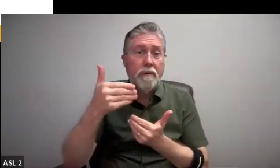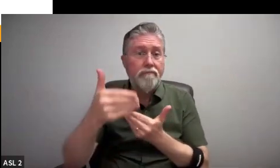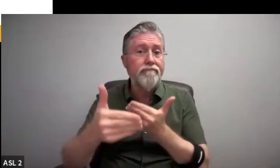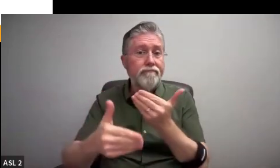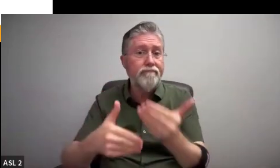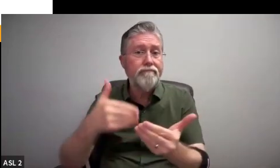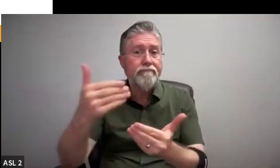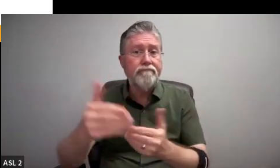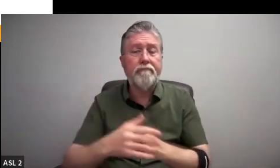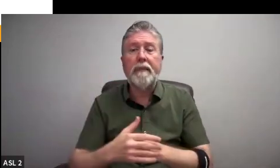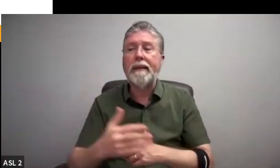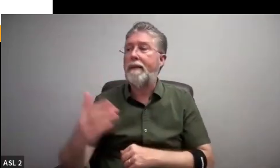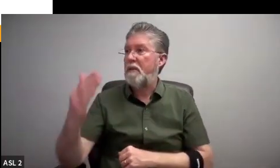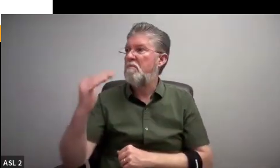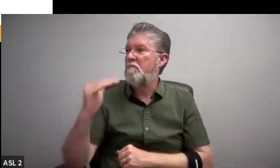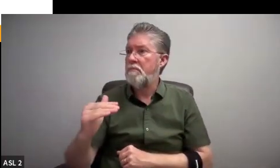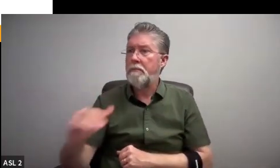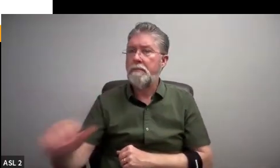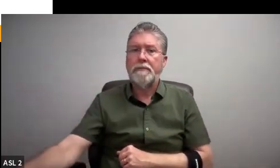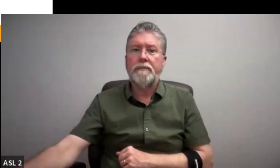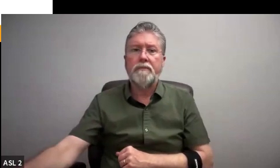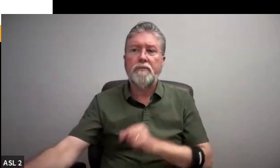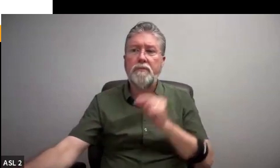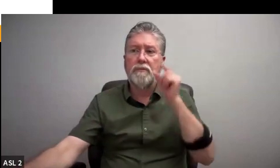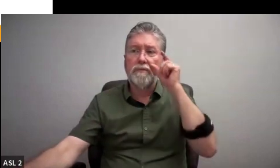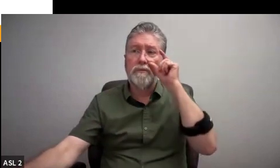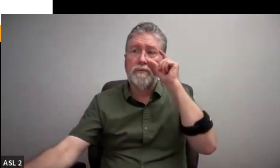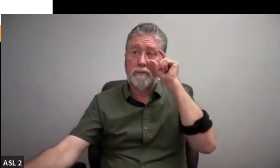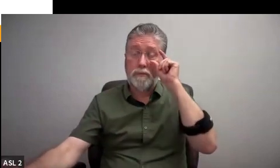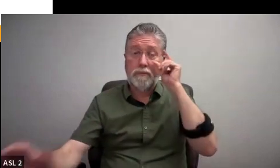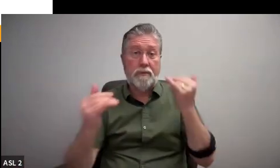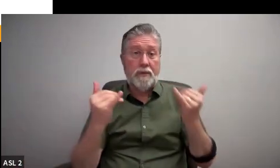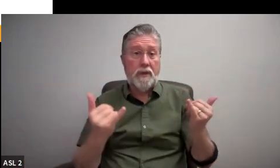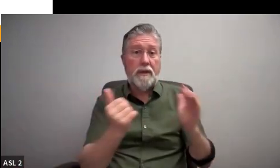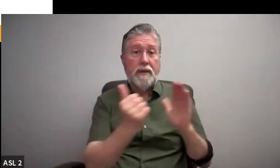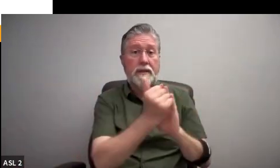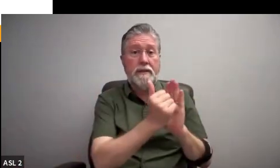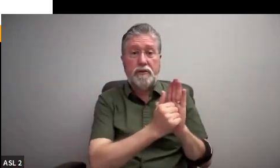let's go to the next slide and we'll take a look at the agenda we're going to be using for today.